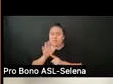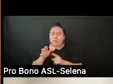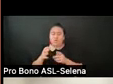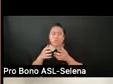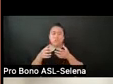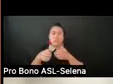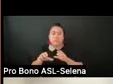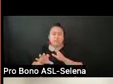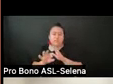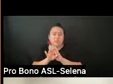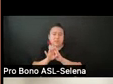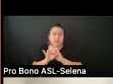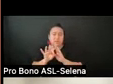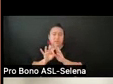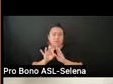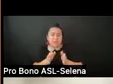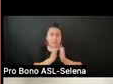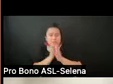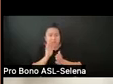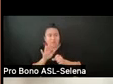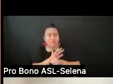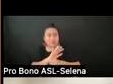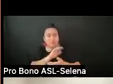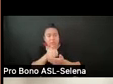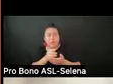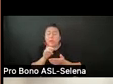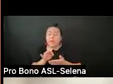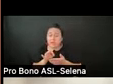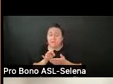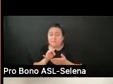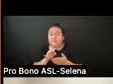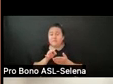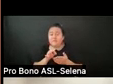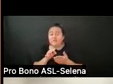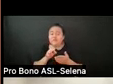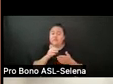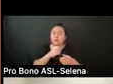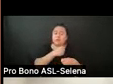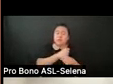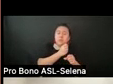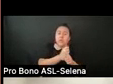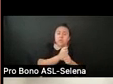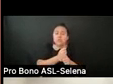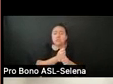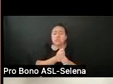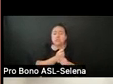for that full amount. If you have that gap in production expenses, we highly recommend putting $100,000.